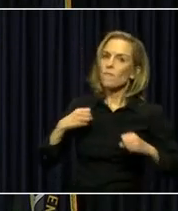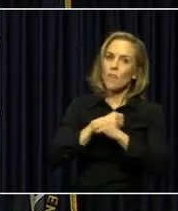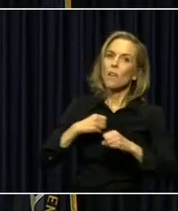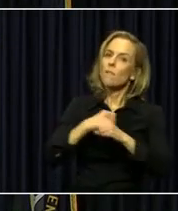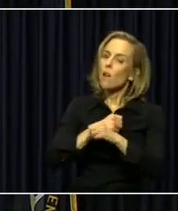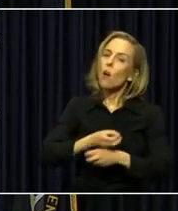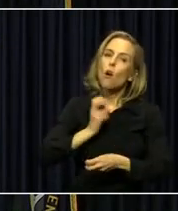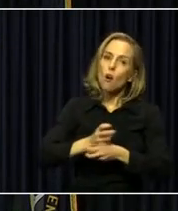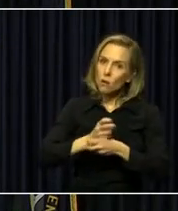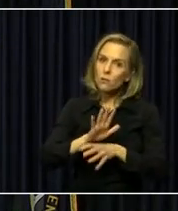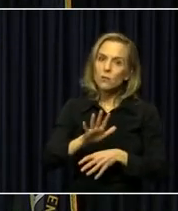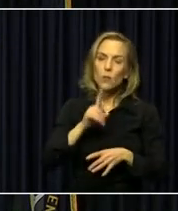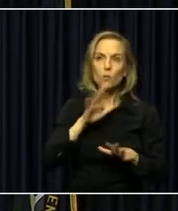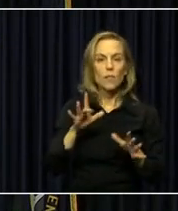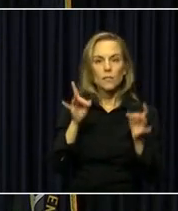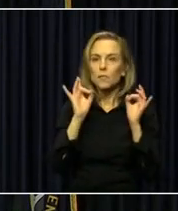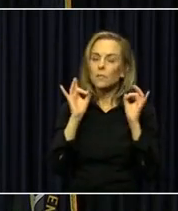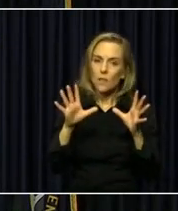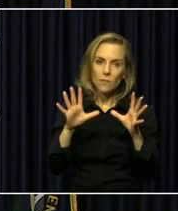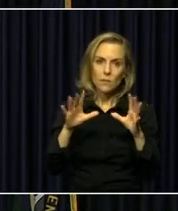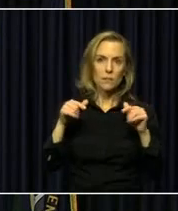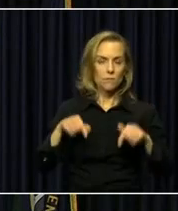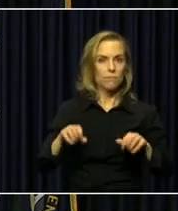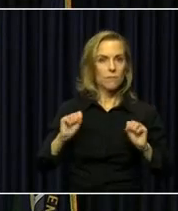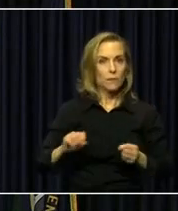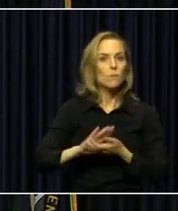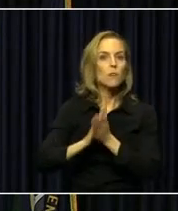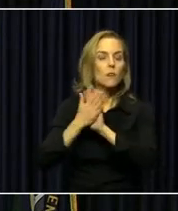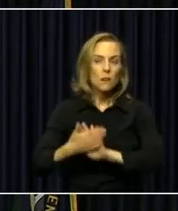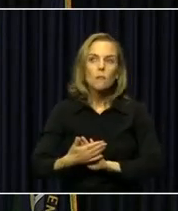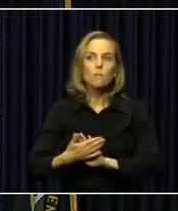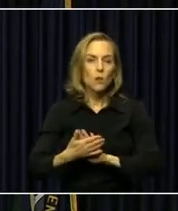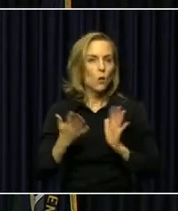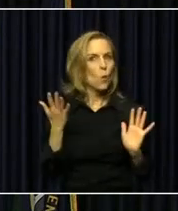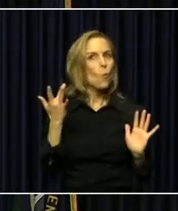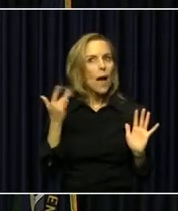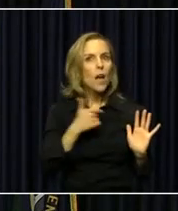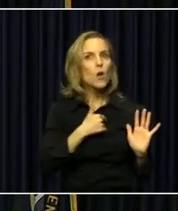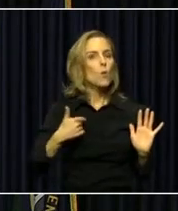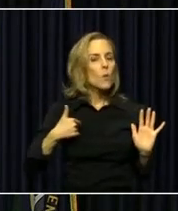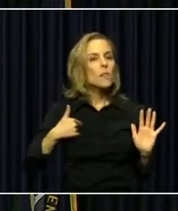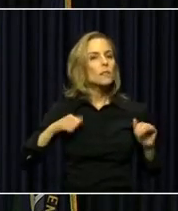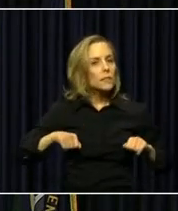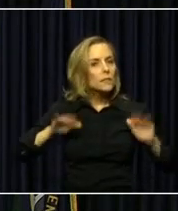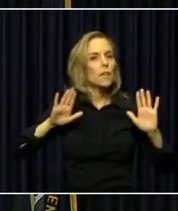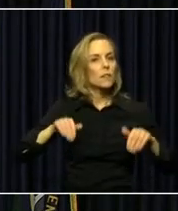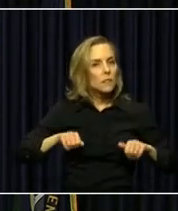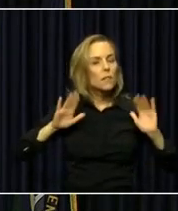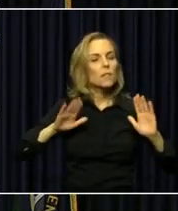US CAN WISH AWAY. SO LONG-TERM CARE FACILITIES ARE